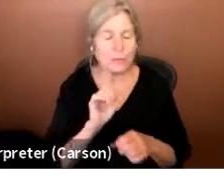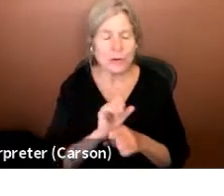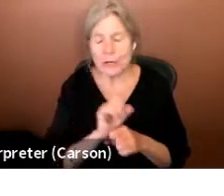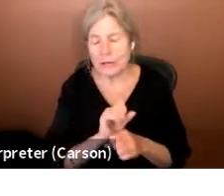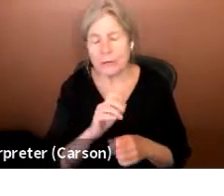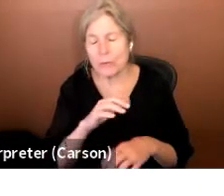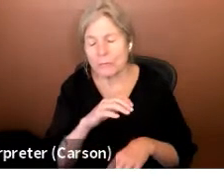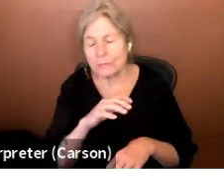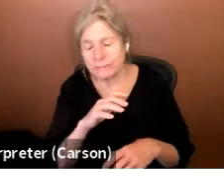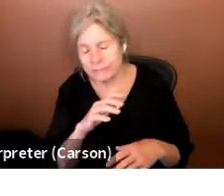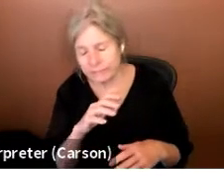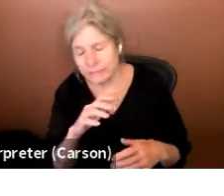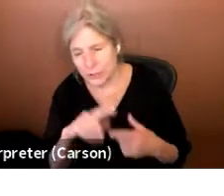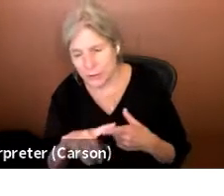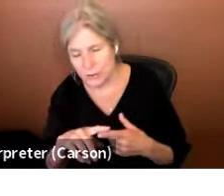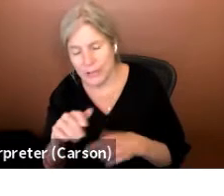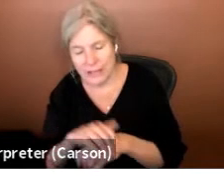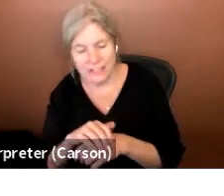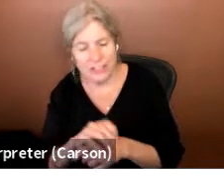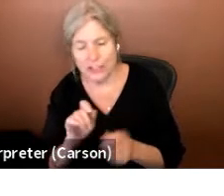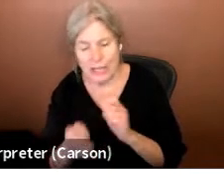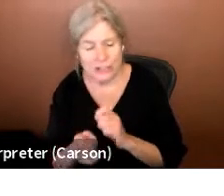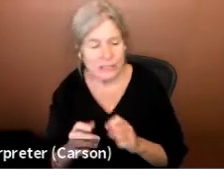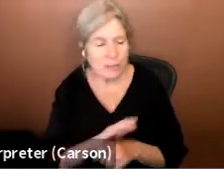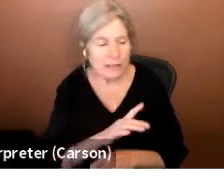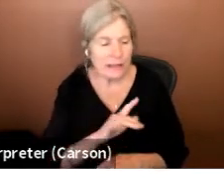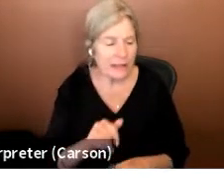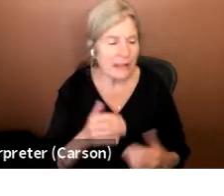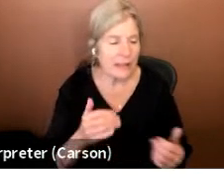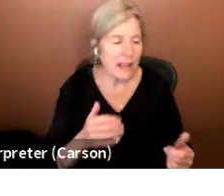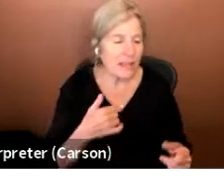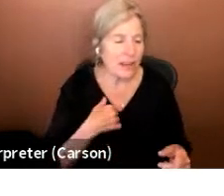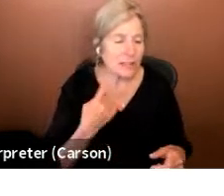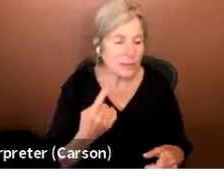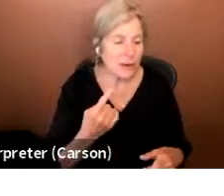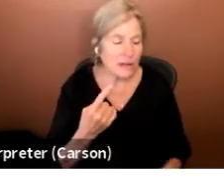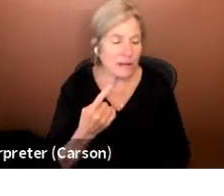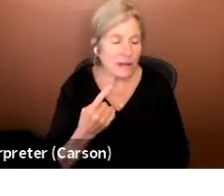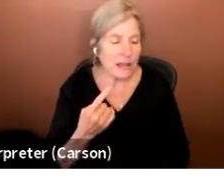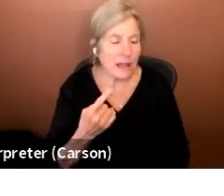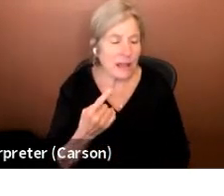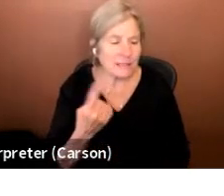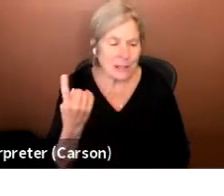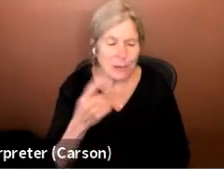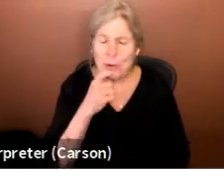very famous writer who wrote an entire novel without the letter E. When this book is